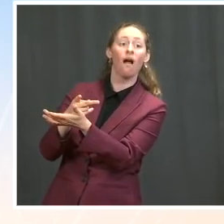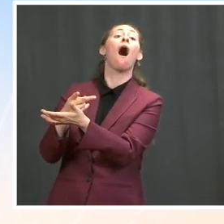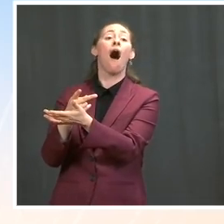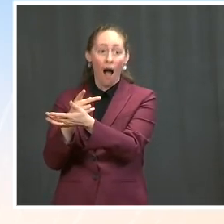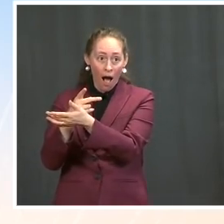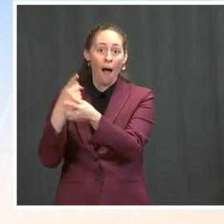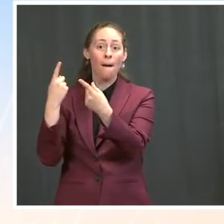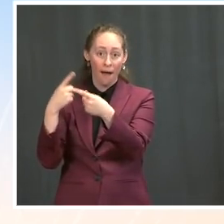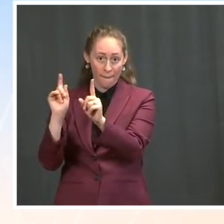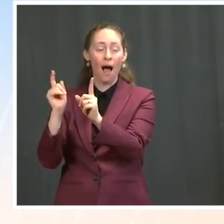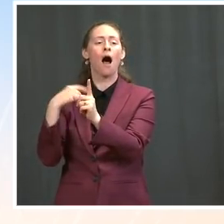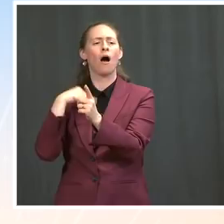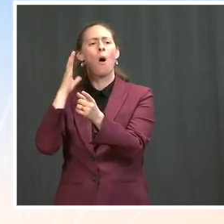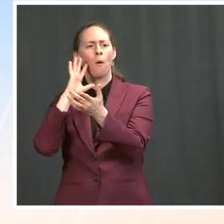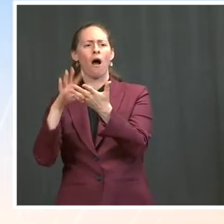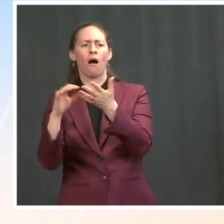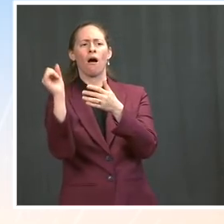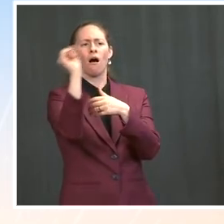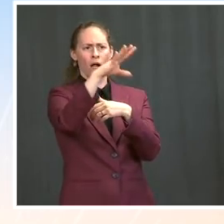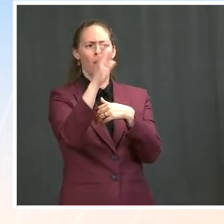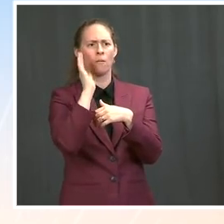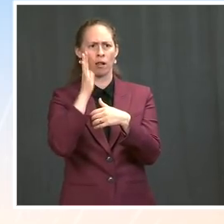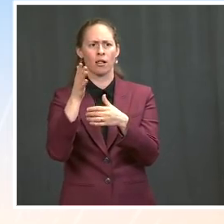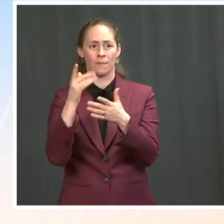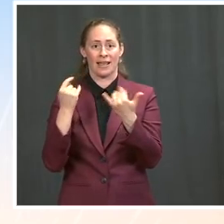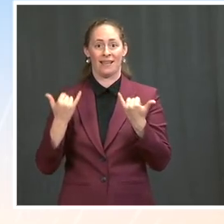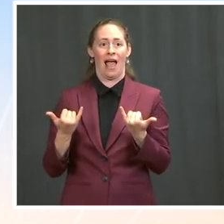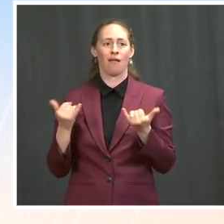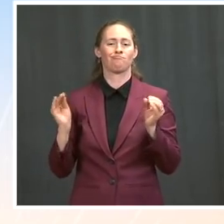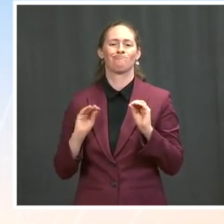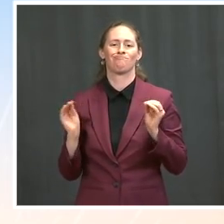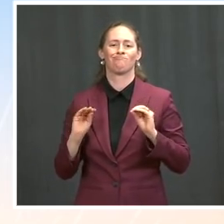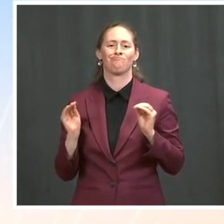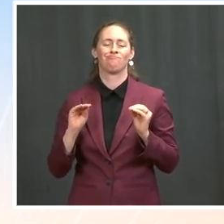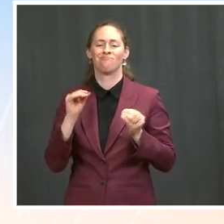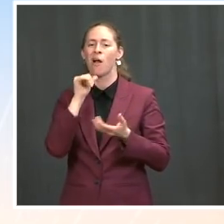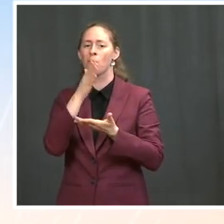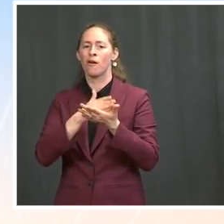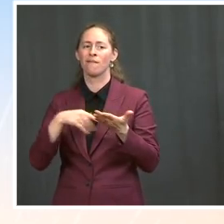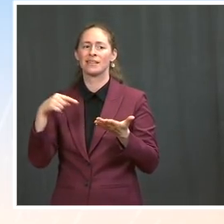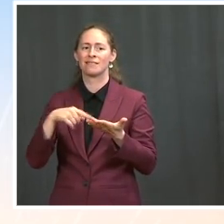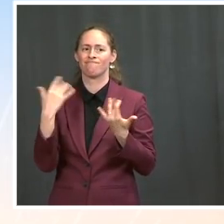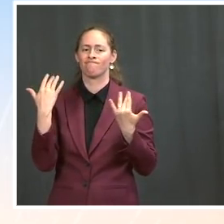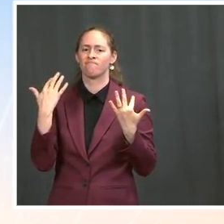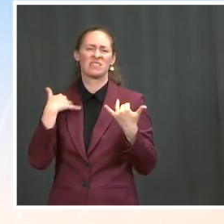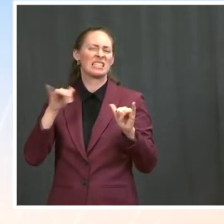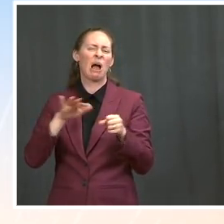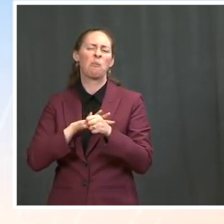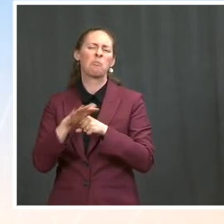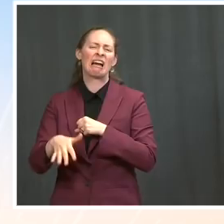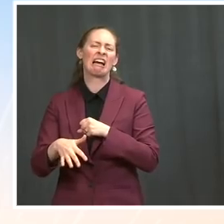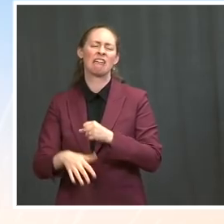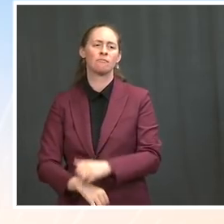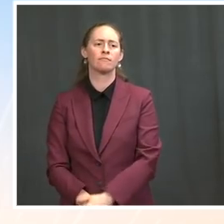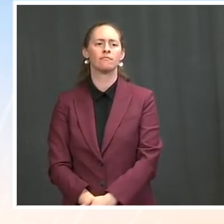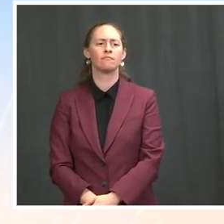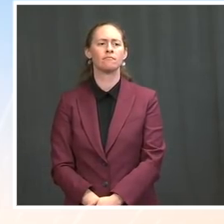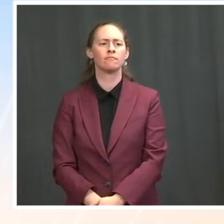that would be a part of it. But until then, it wouldn't be, of course. The Press: Do you have an estimate then on how many doses will be sent this month? Of course, the President Biden's pledge initially